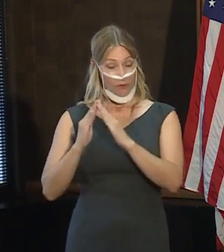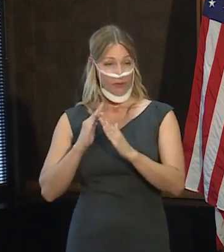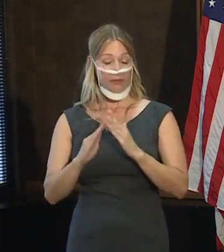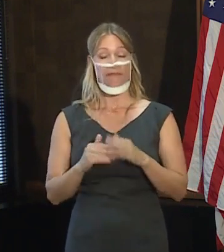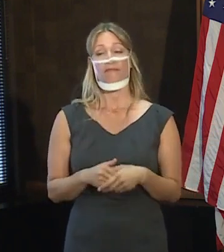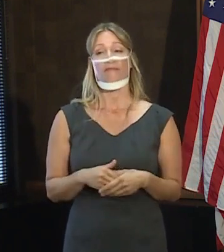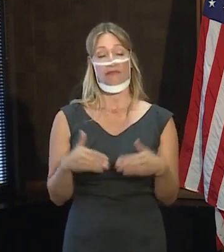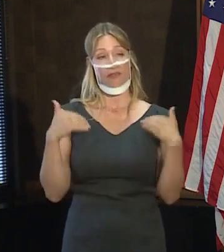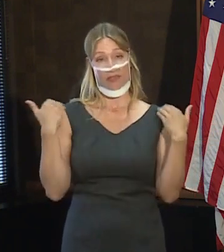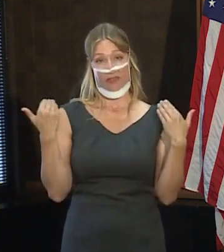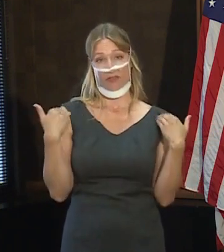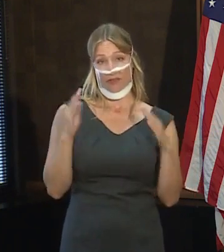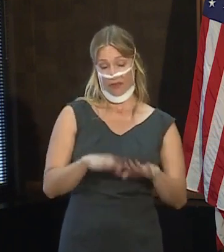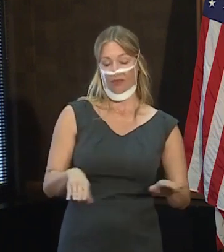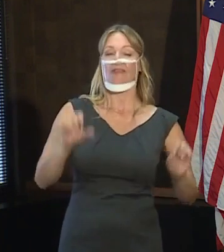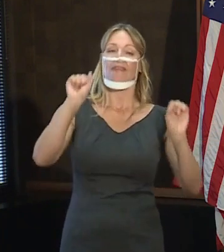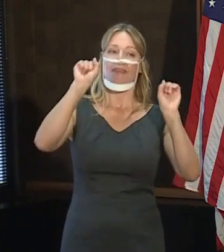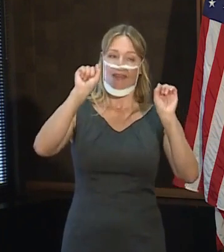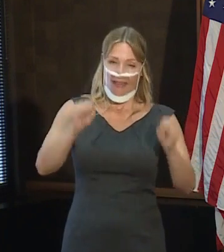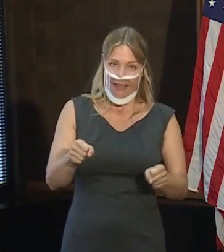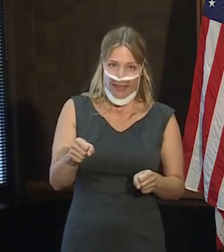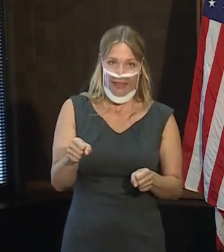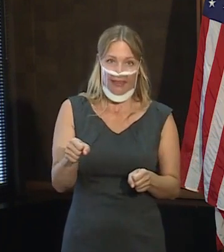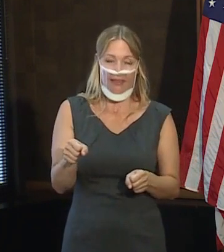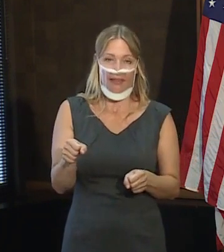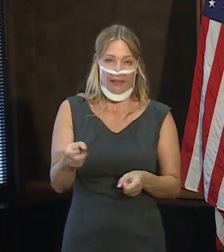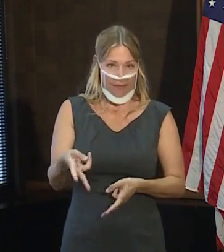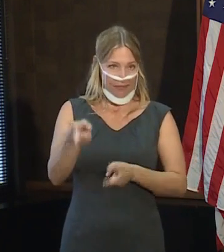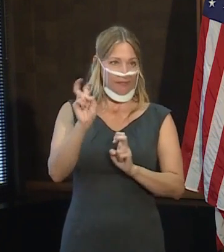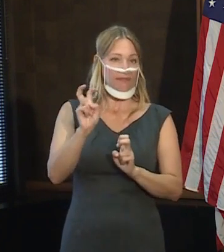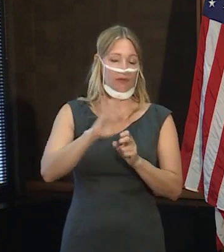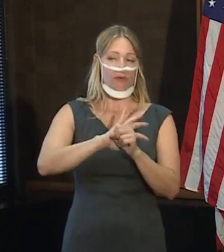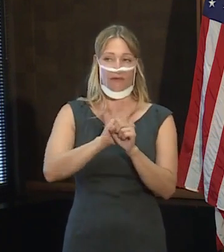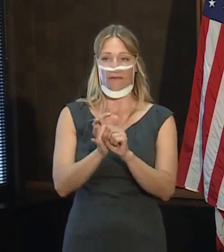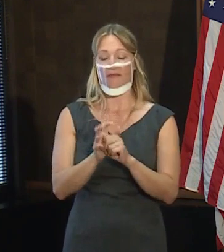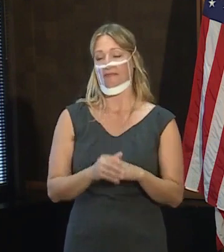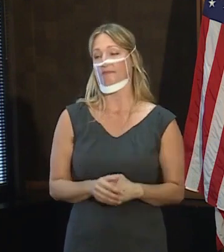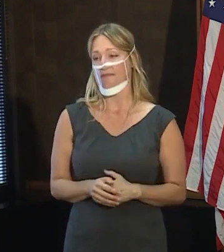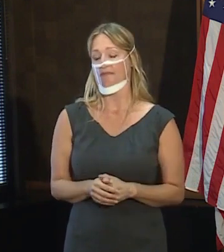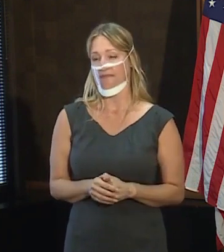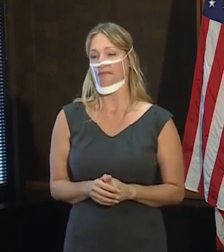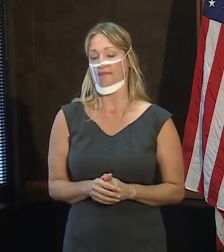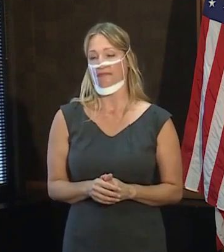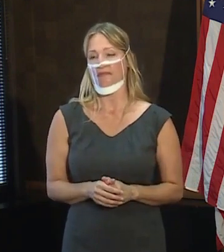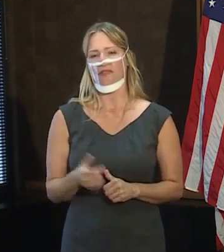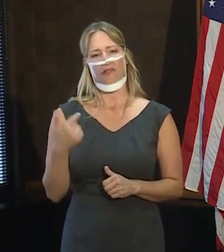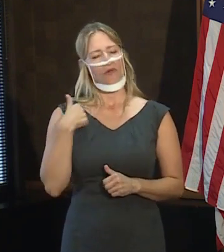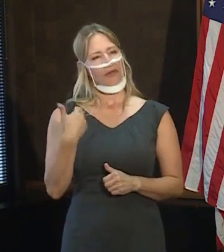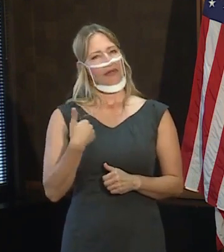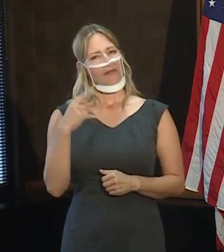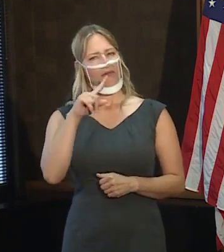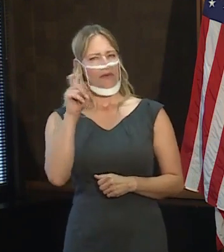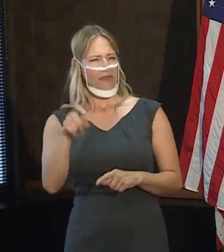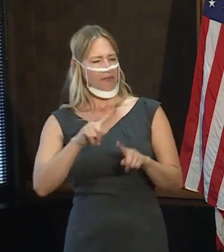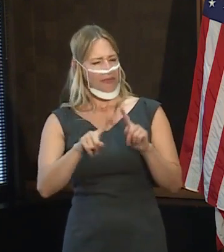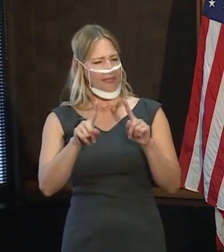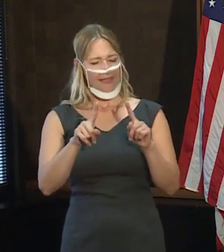STARTED SO I THINK WE CAN ZANE OUR COMMUNITY. ALSO YOUNG CHILDREN CAN BE INFECTED BY COVID.